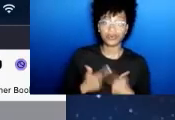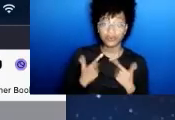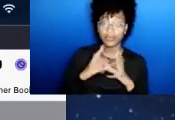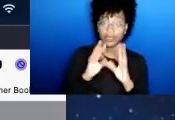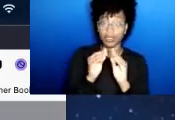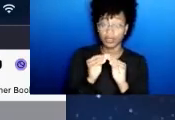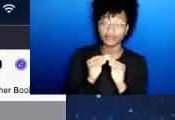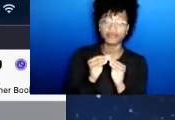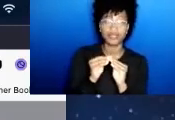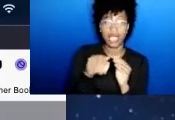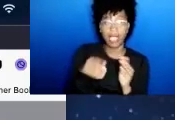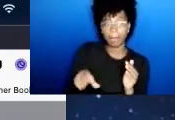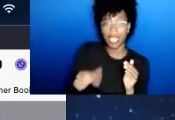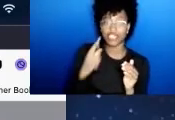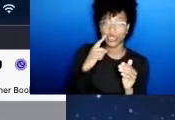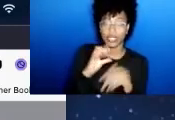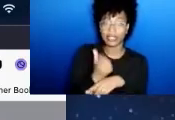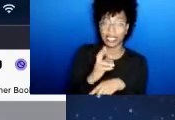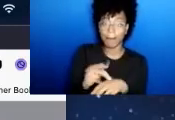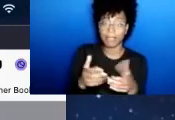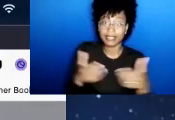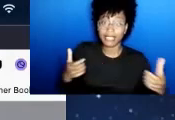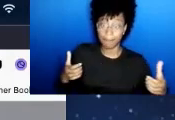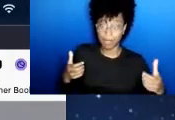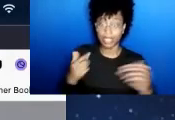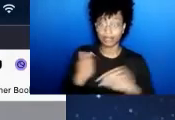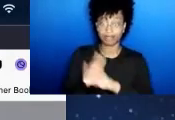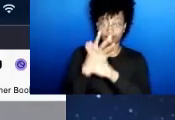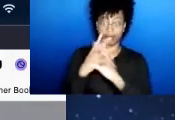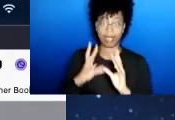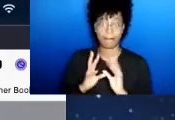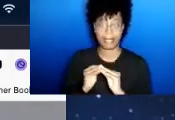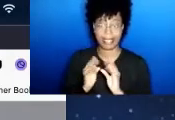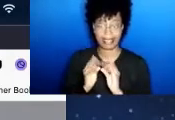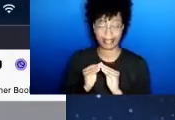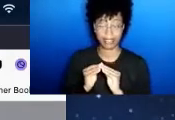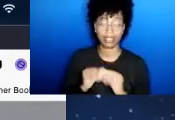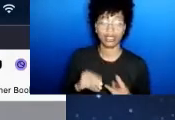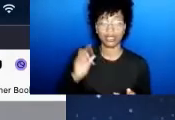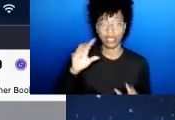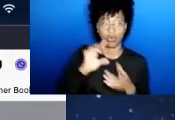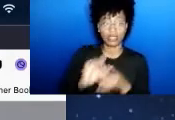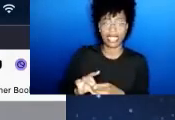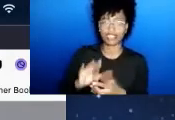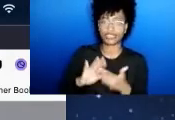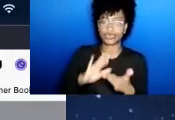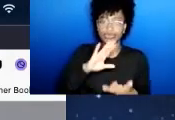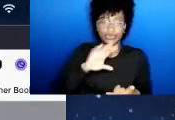from the other live sessions. 06:38:17 This will set up to a Zoom meeting